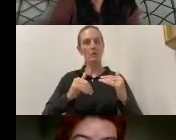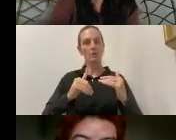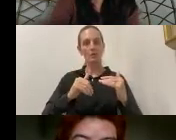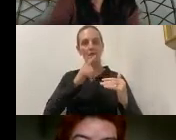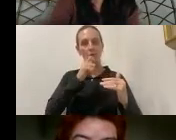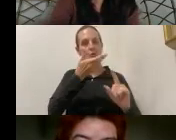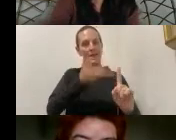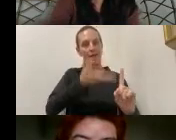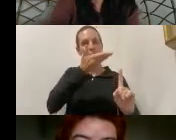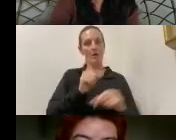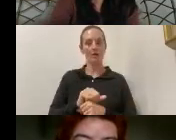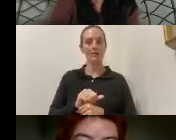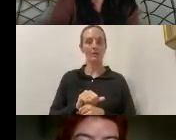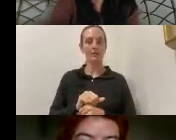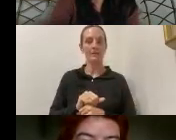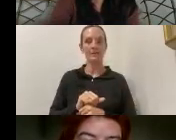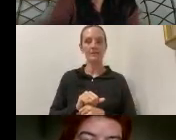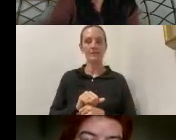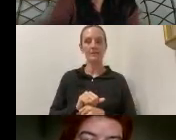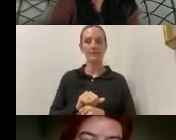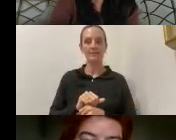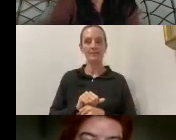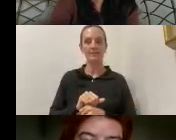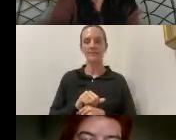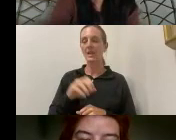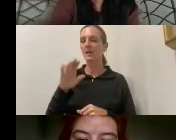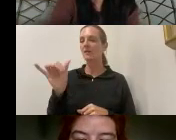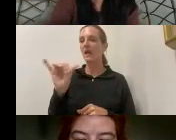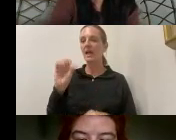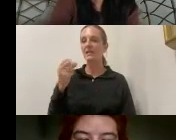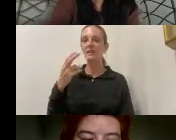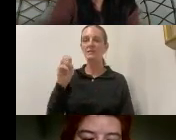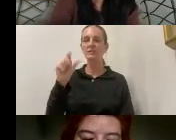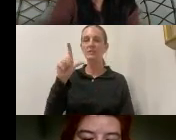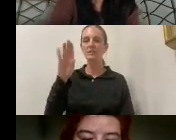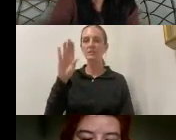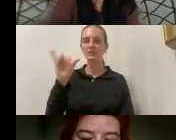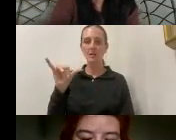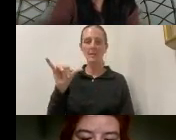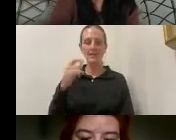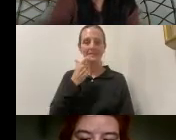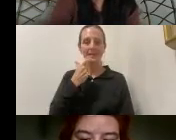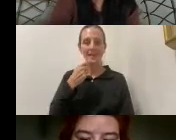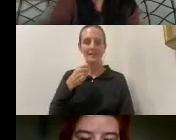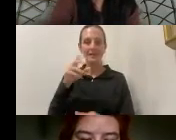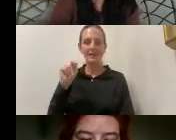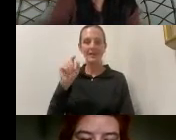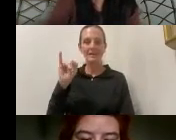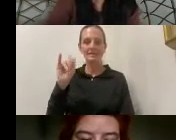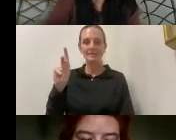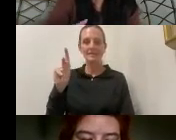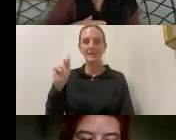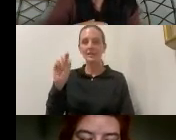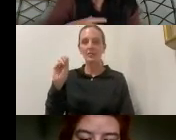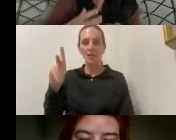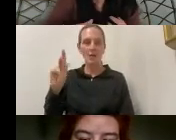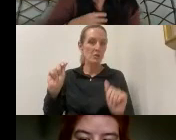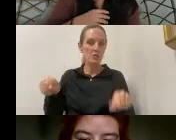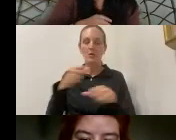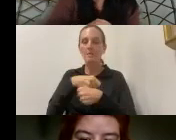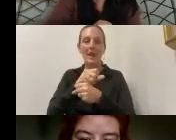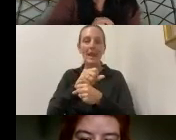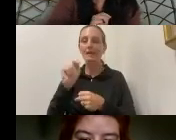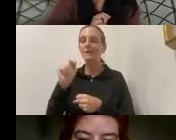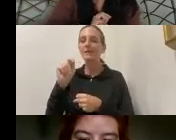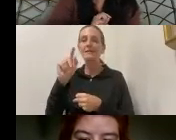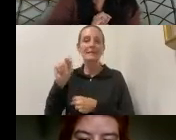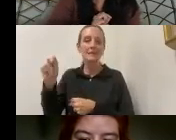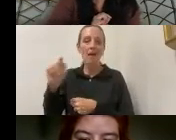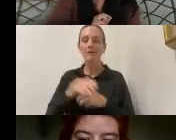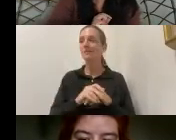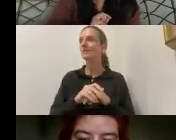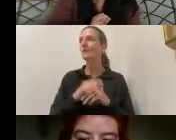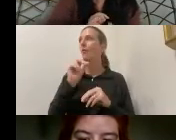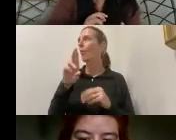Along with like, Shelby was talking about making tick tocks, going and making space